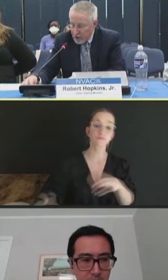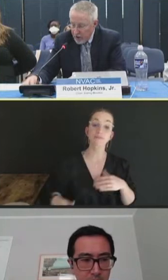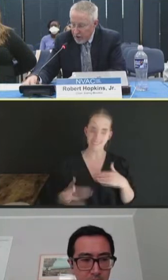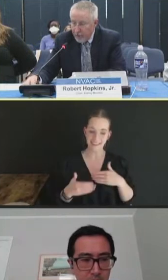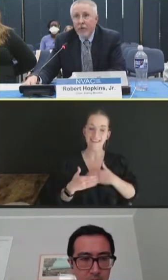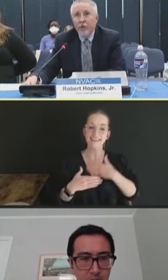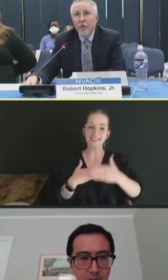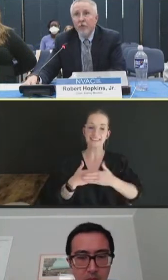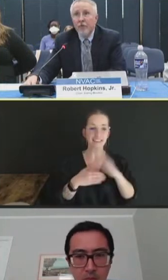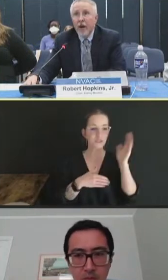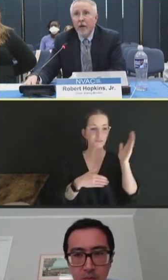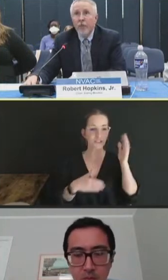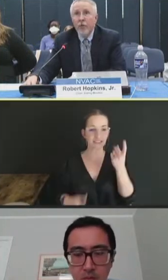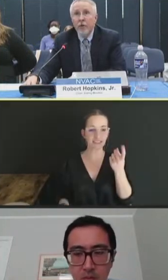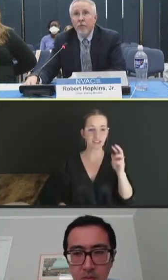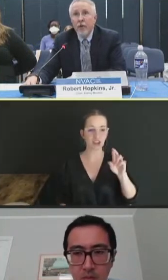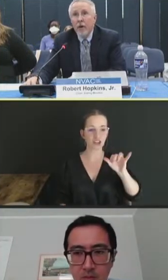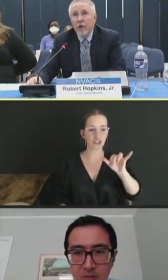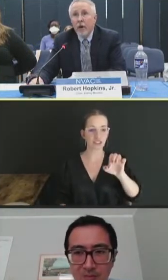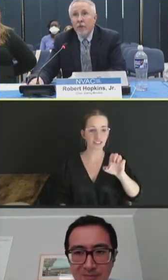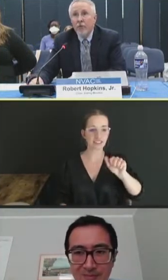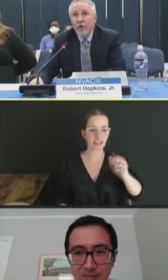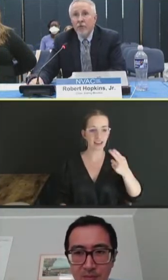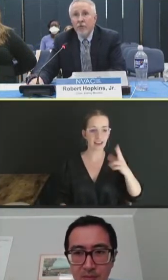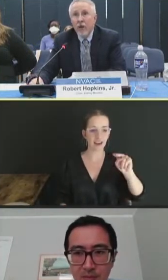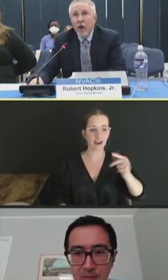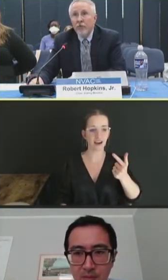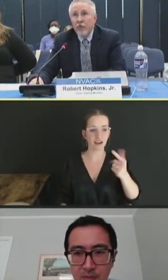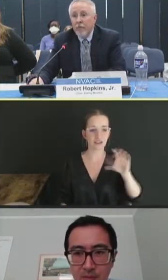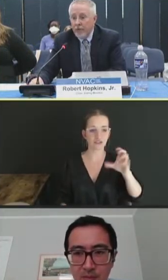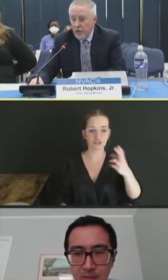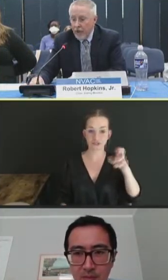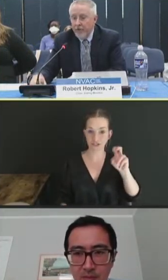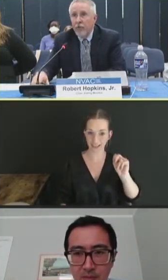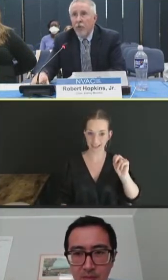Chen from the University of California. Dr. Chen, your slides are up, and you have the floor.